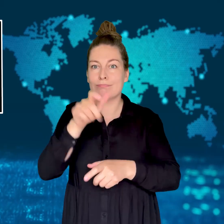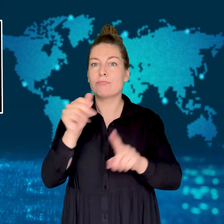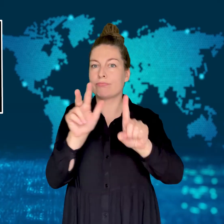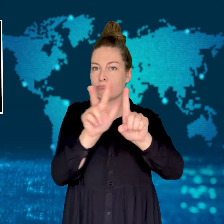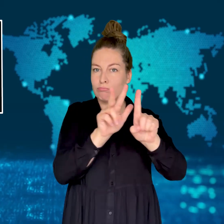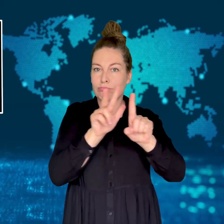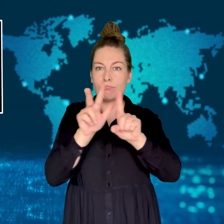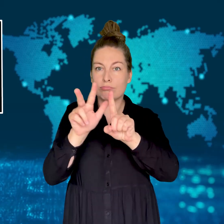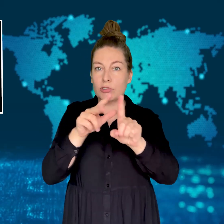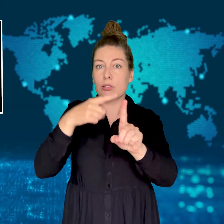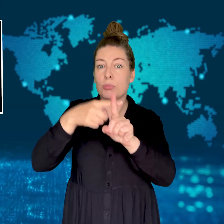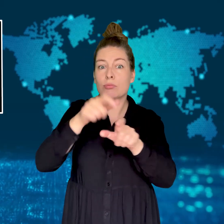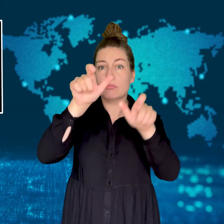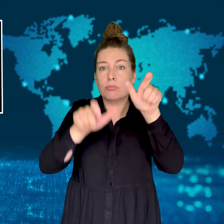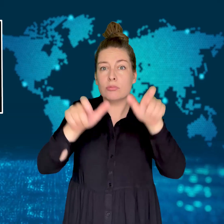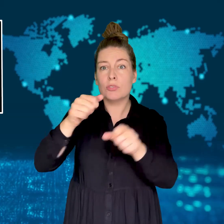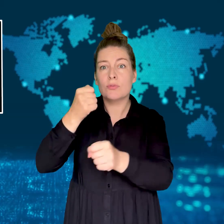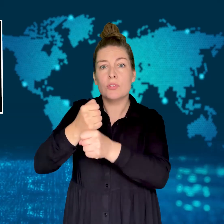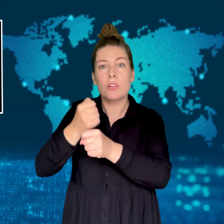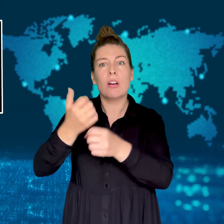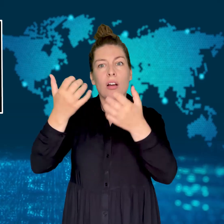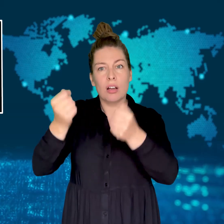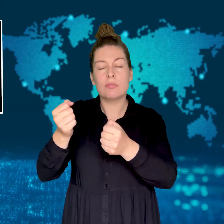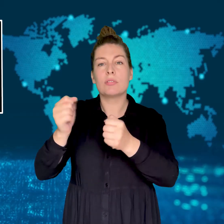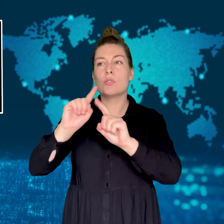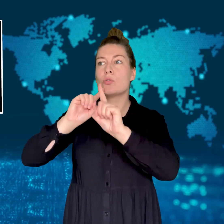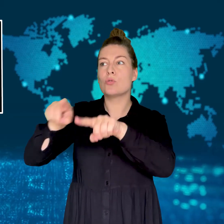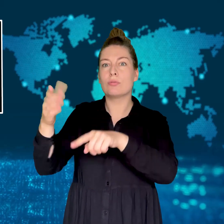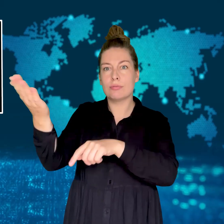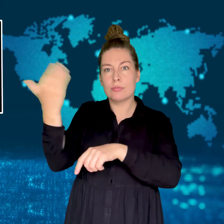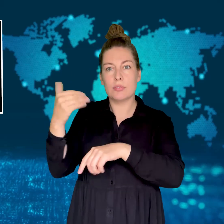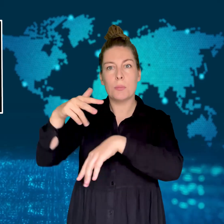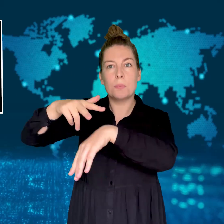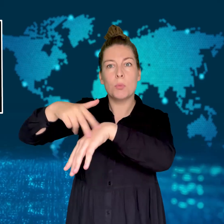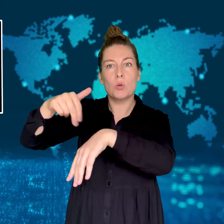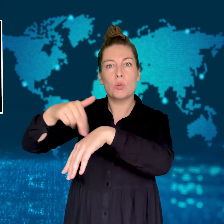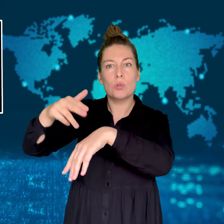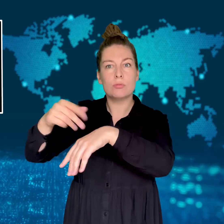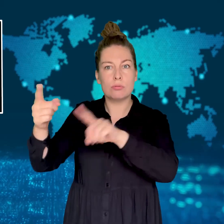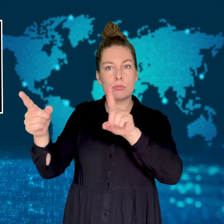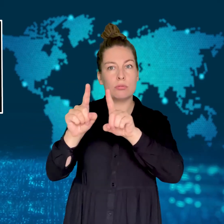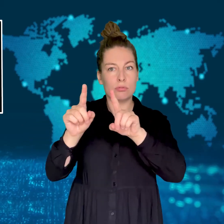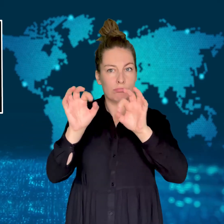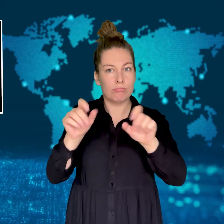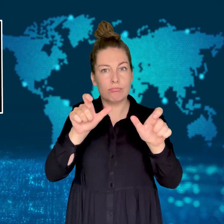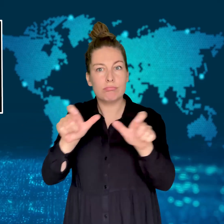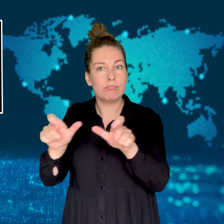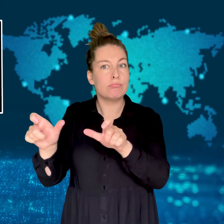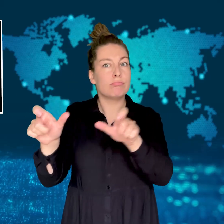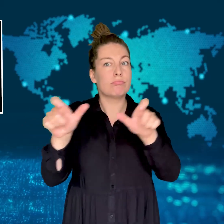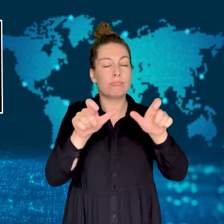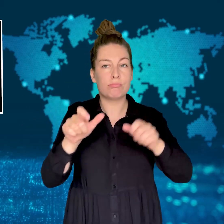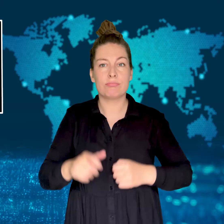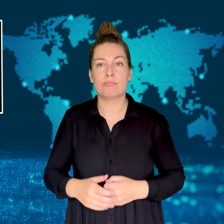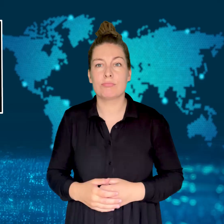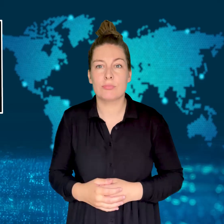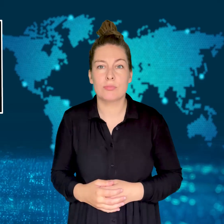Last year Mora had reported that the Knights Templar had